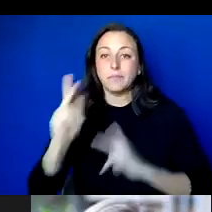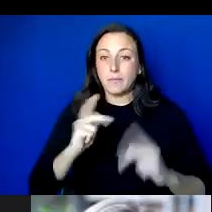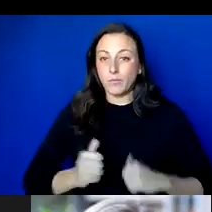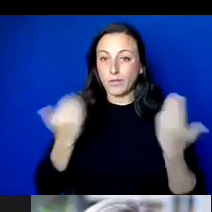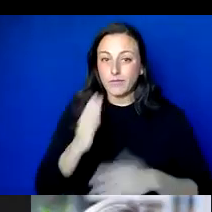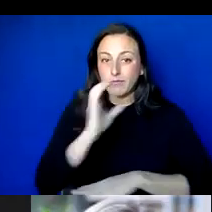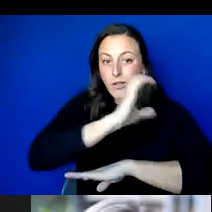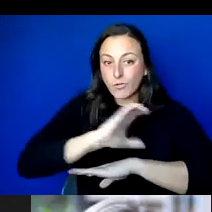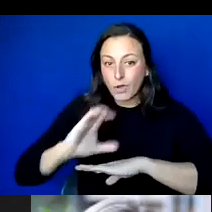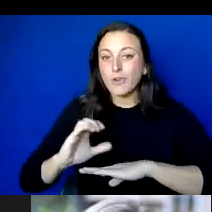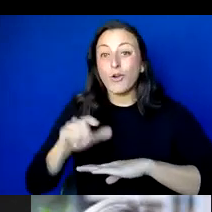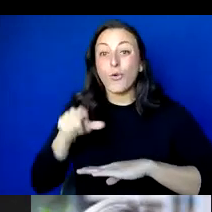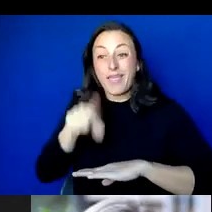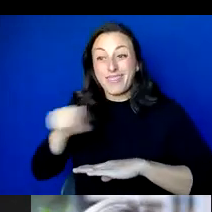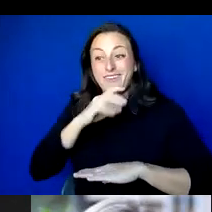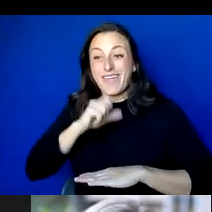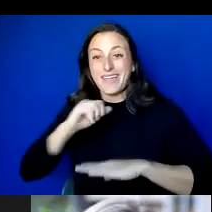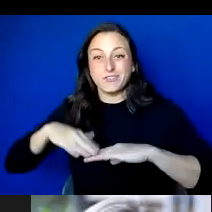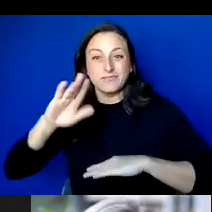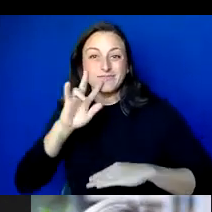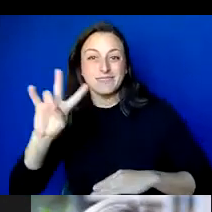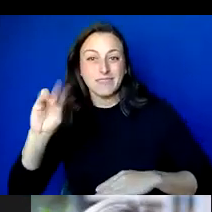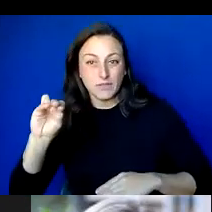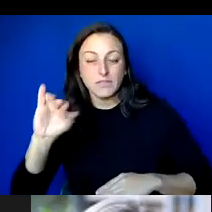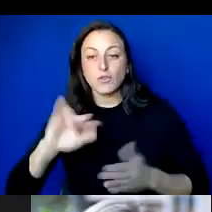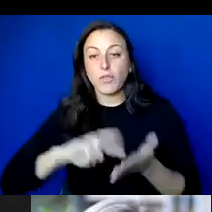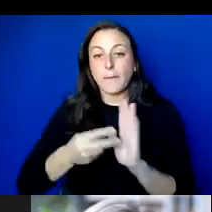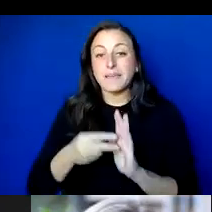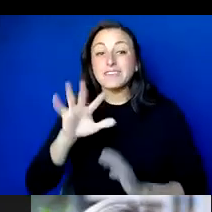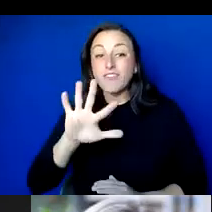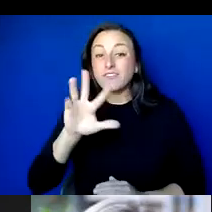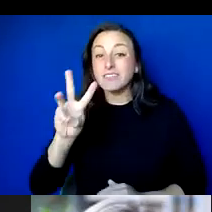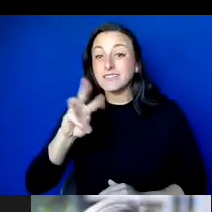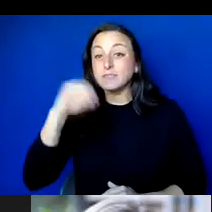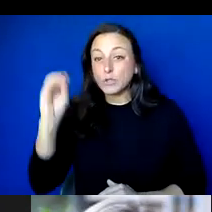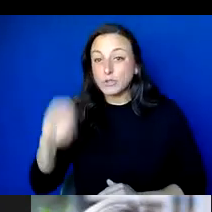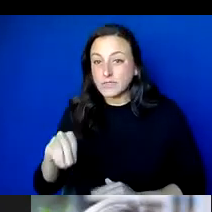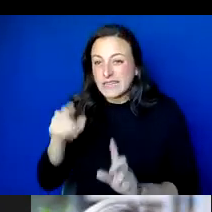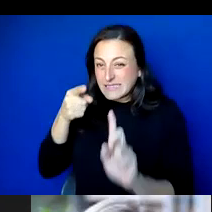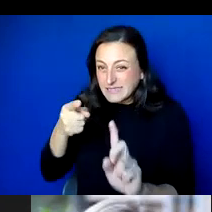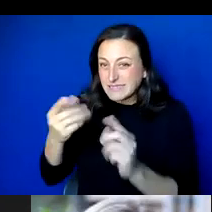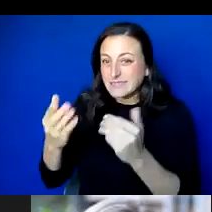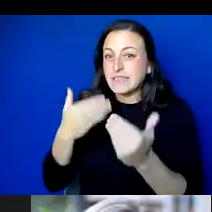which means we're roughly 56% of the way toward our goal of vaccinating